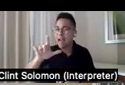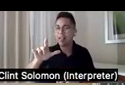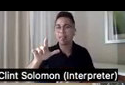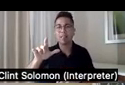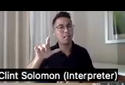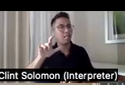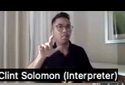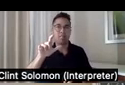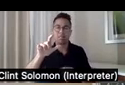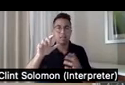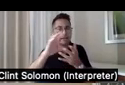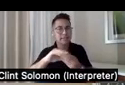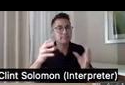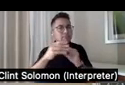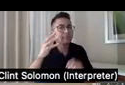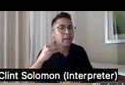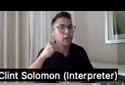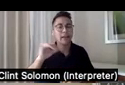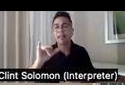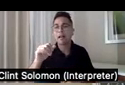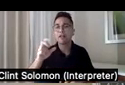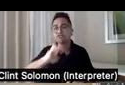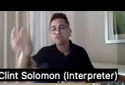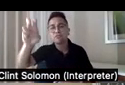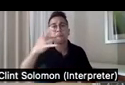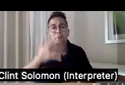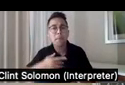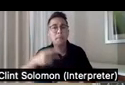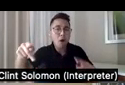and it's best if this experiences are if the experience is repeated